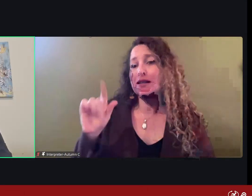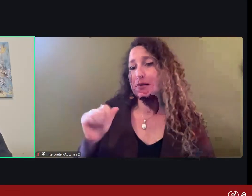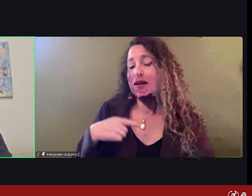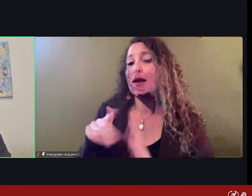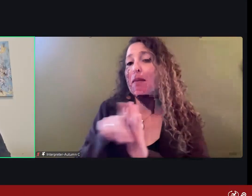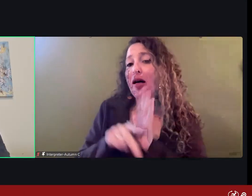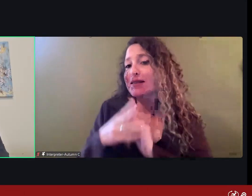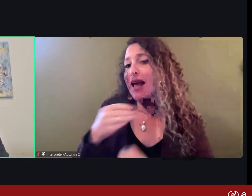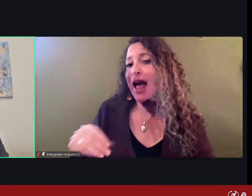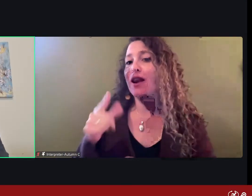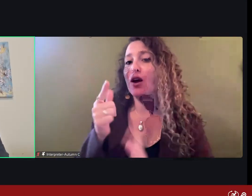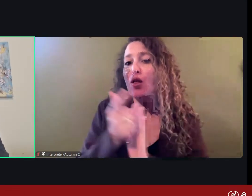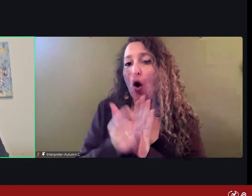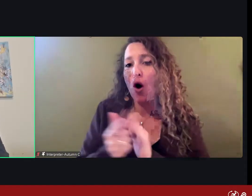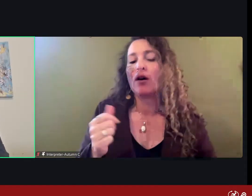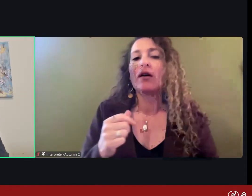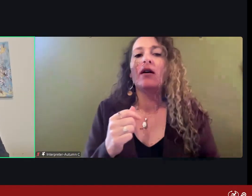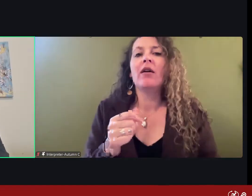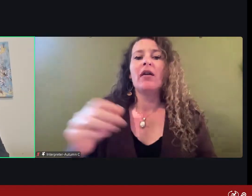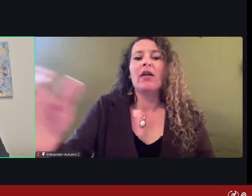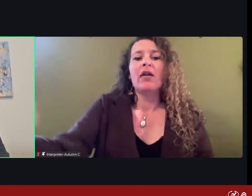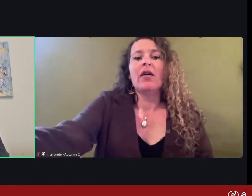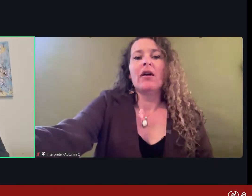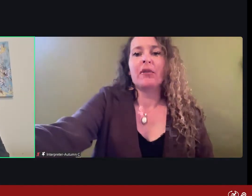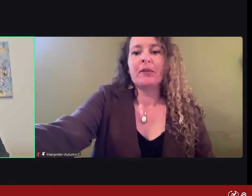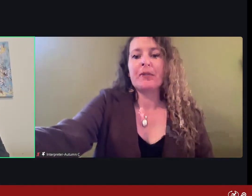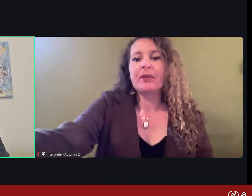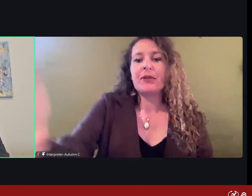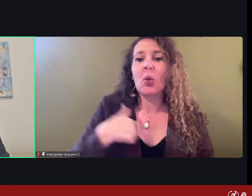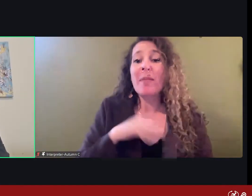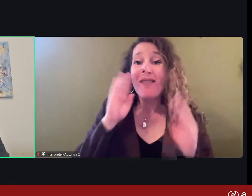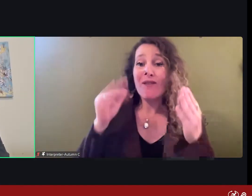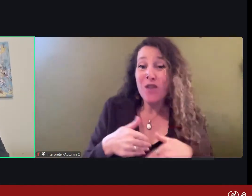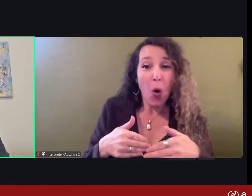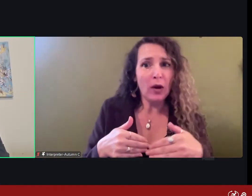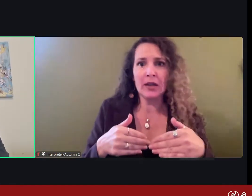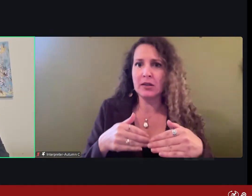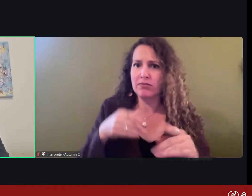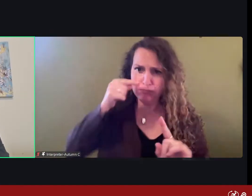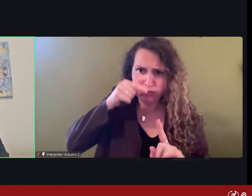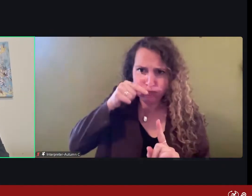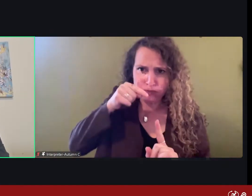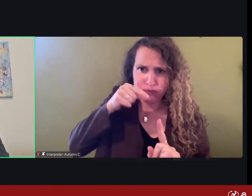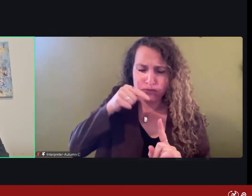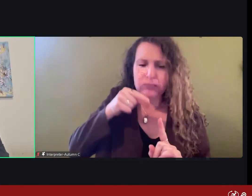law. Uh and we have been focused like a laser beam on issues of uh health disparities and